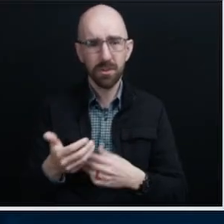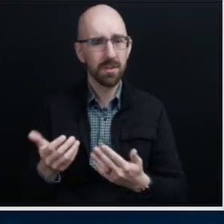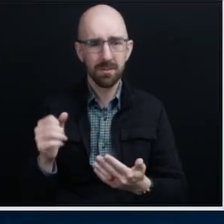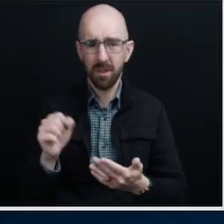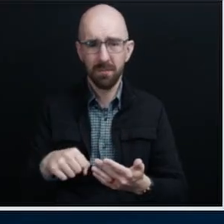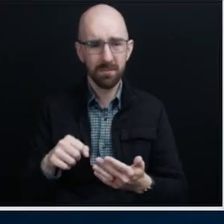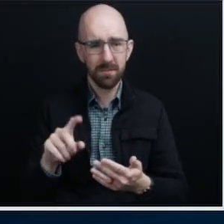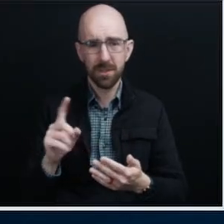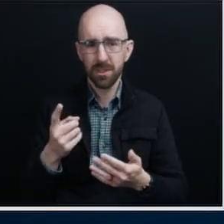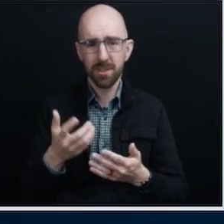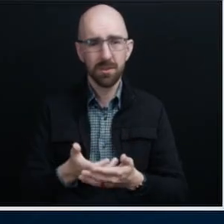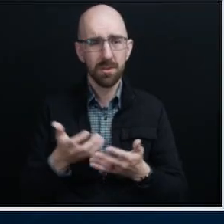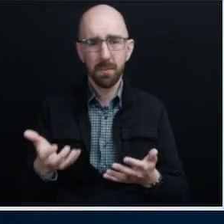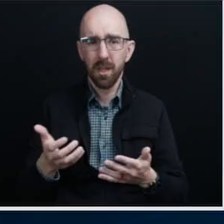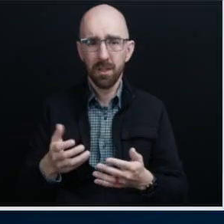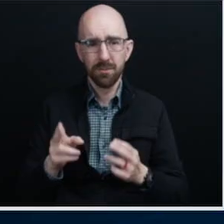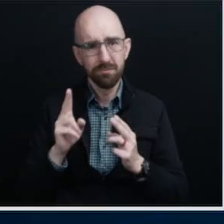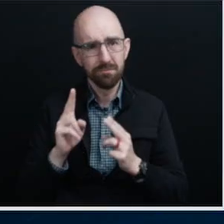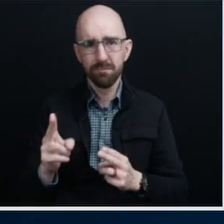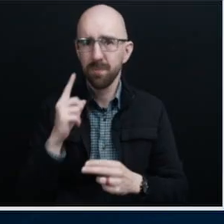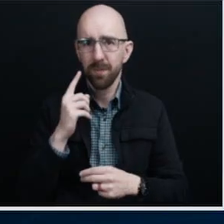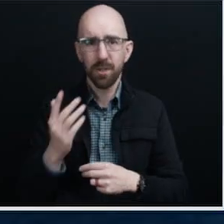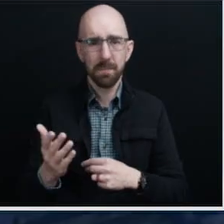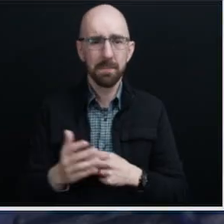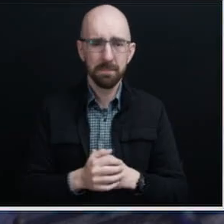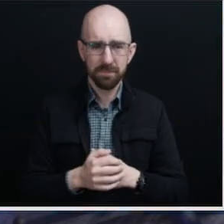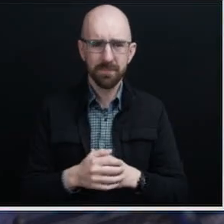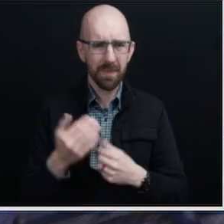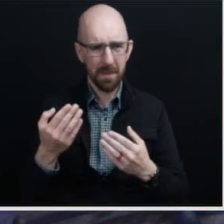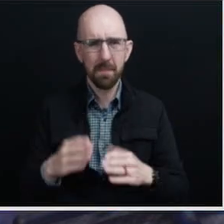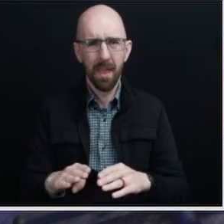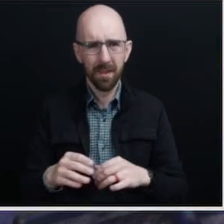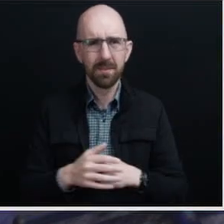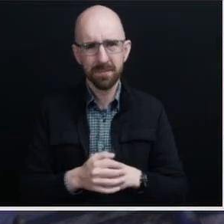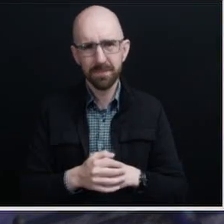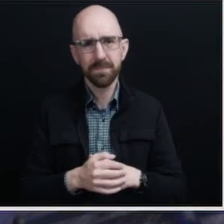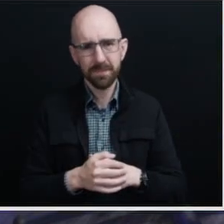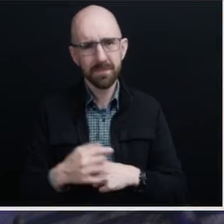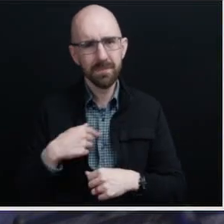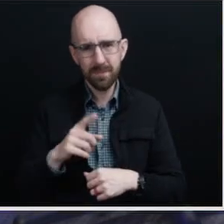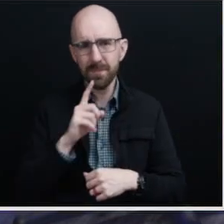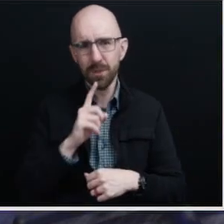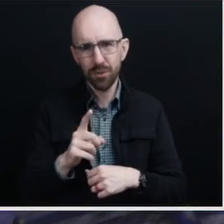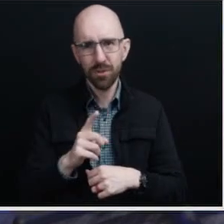much admiration for him. I bet you do. Um, I'm sure and I'm sure he feels the same about you